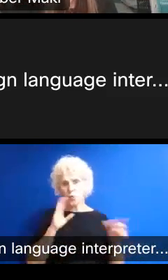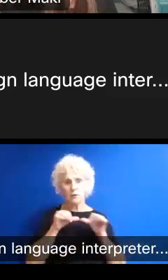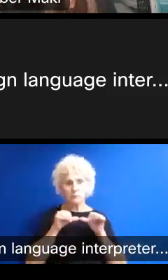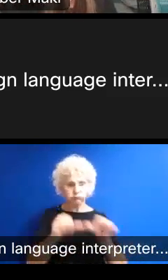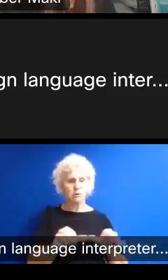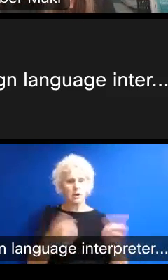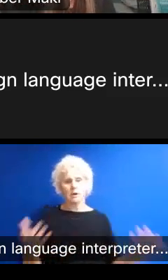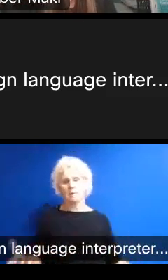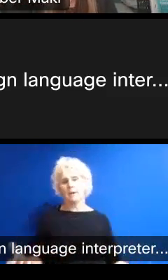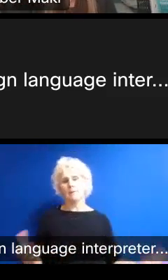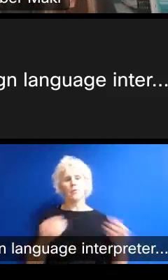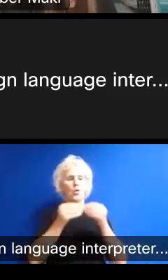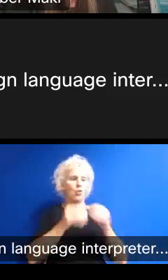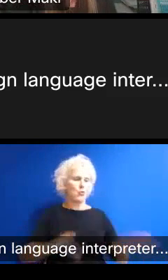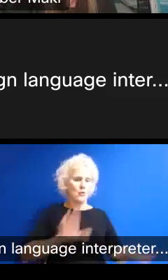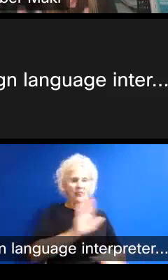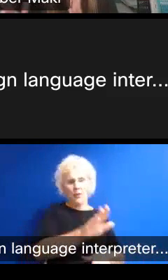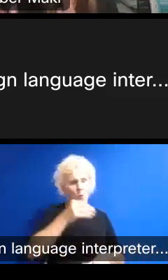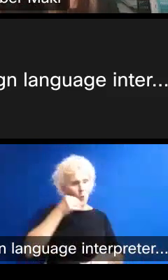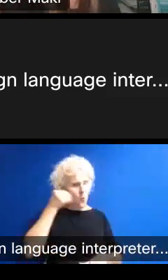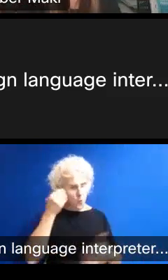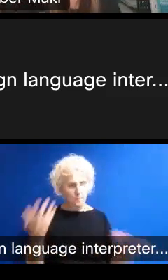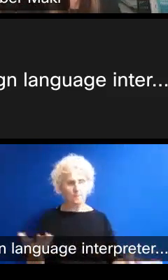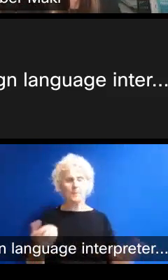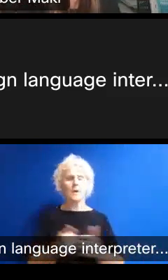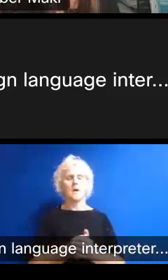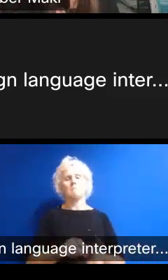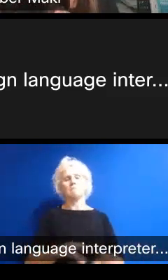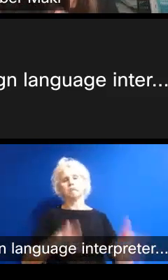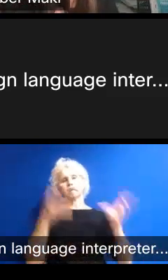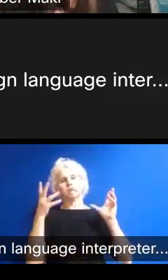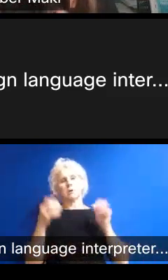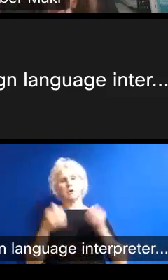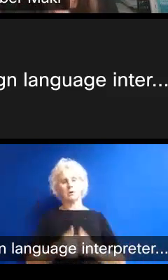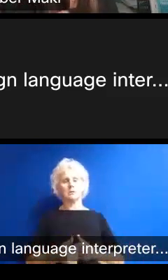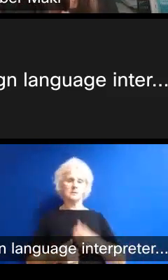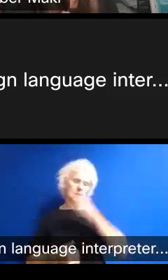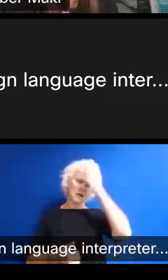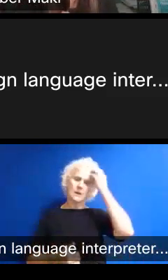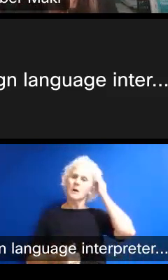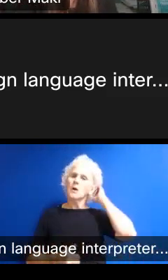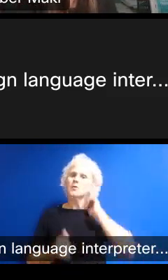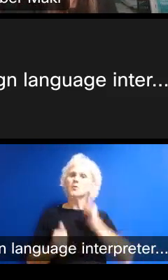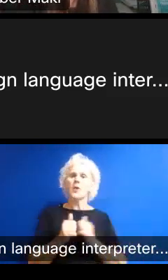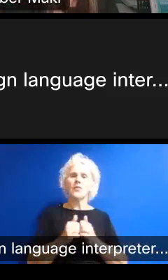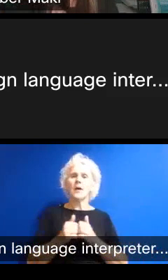current residence. With license settings 245D residential services and supports